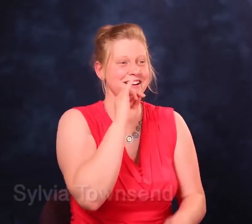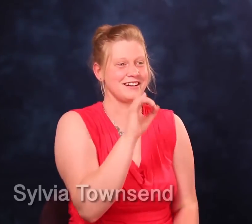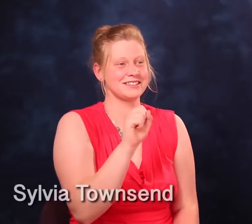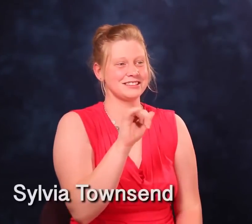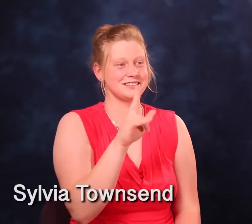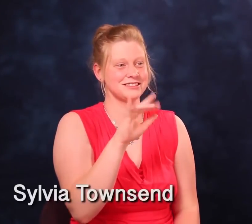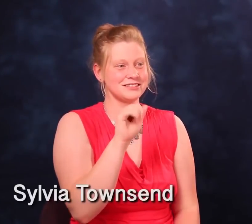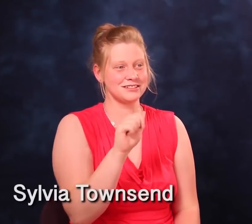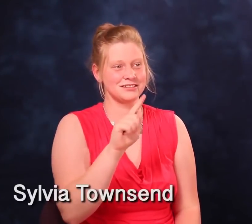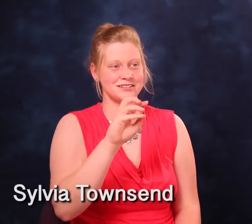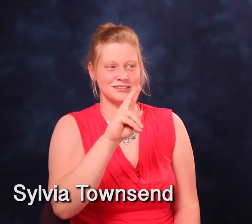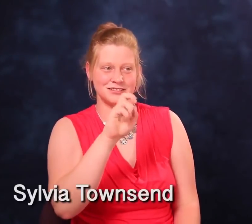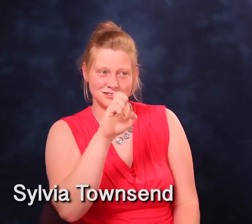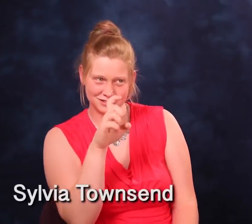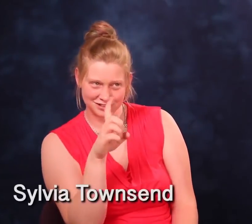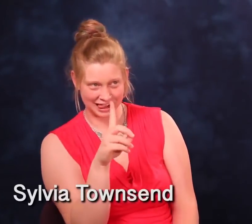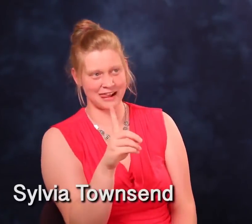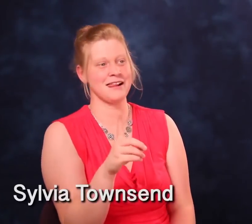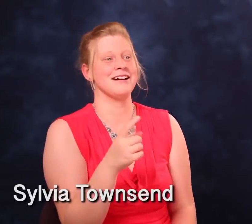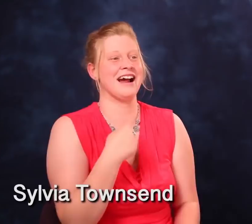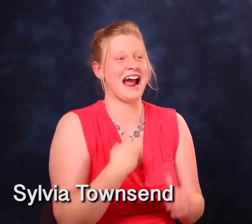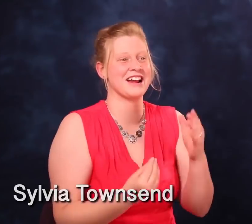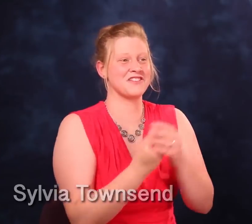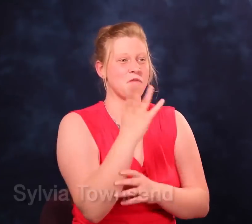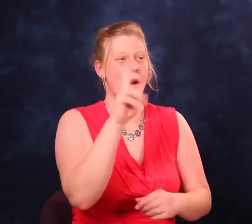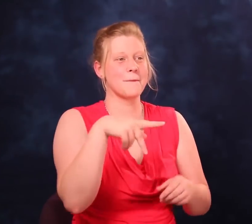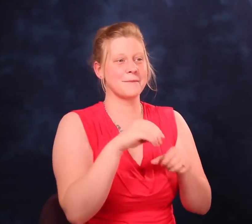My name is Sylvia Townsend.